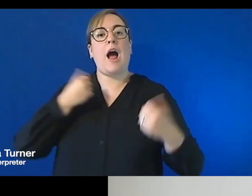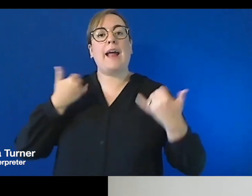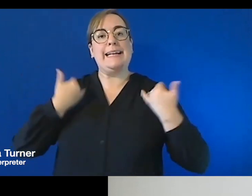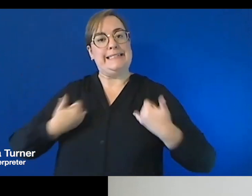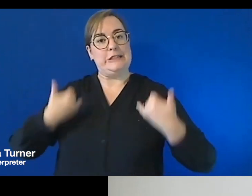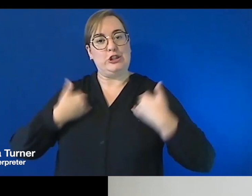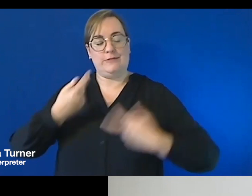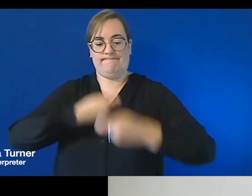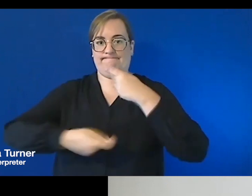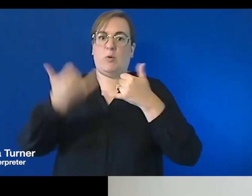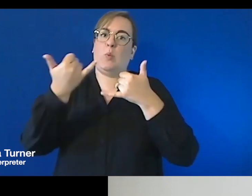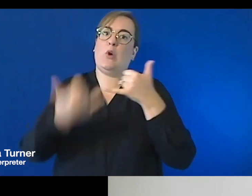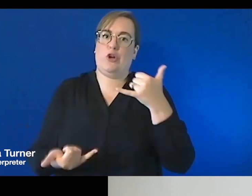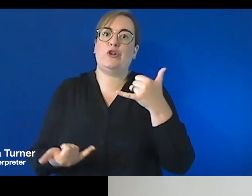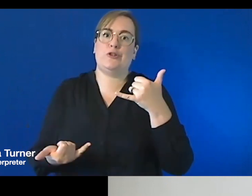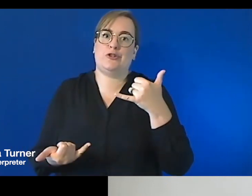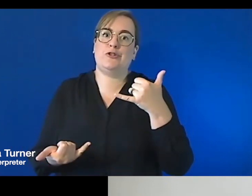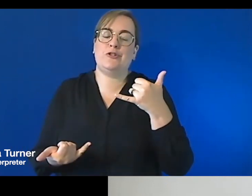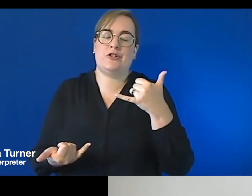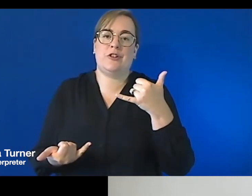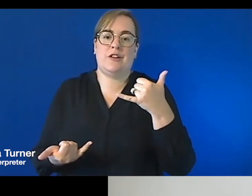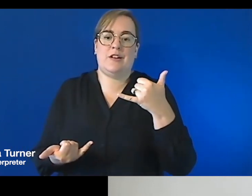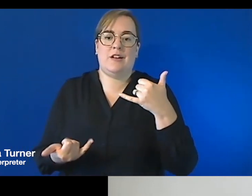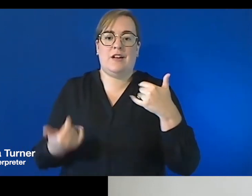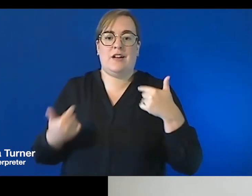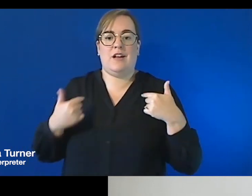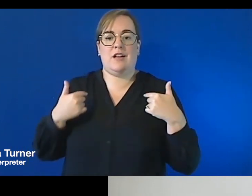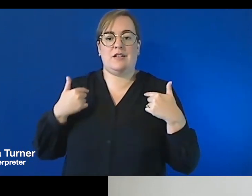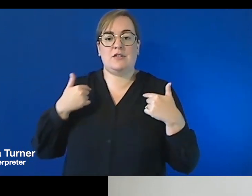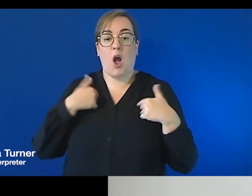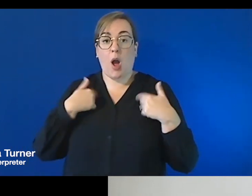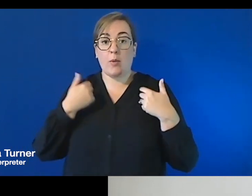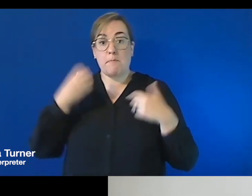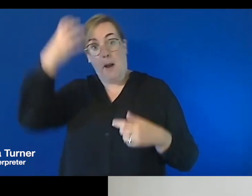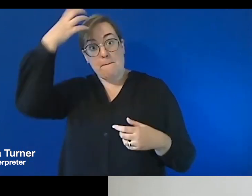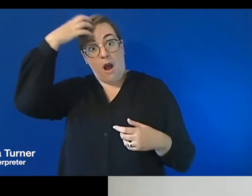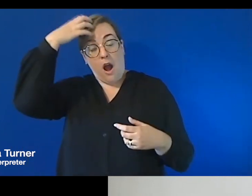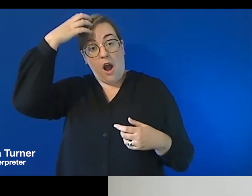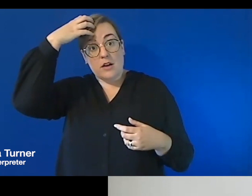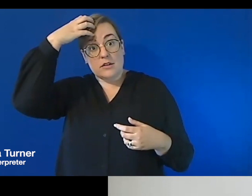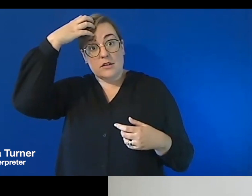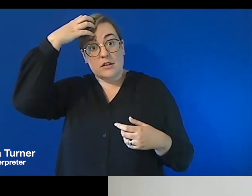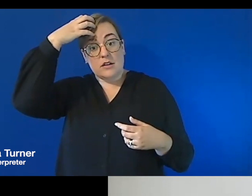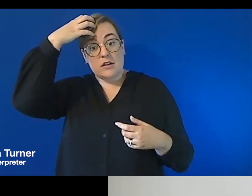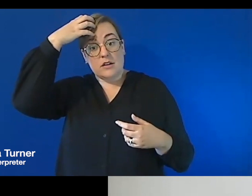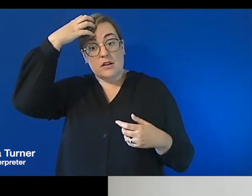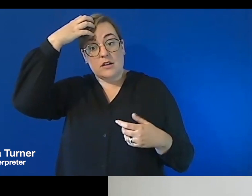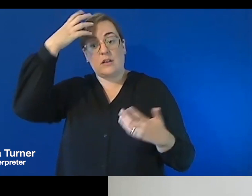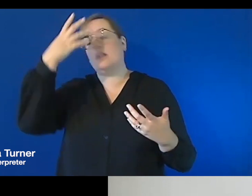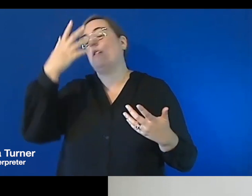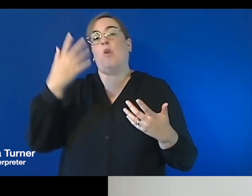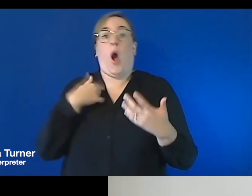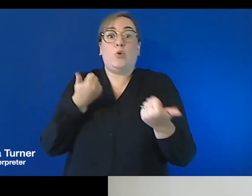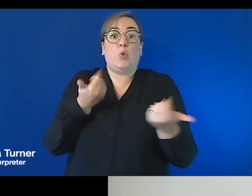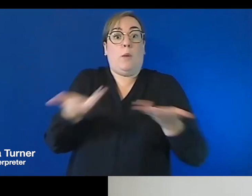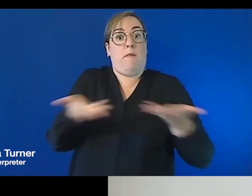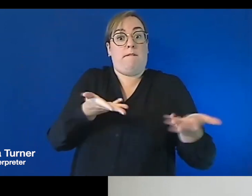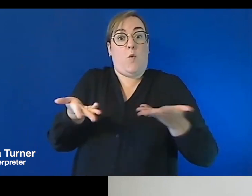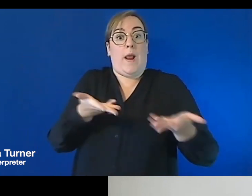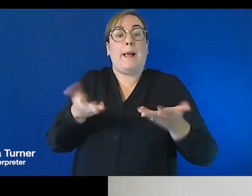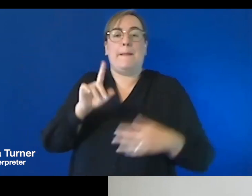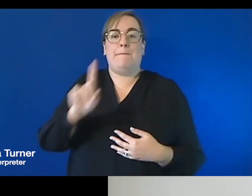I would say good performing in terms of my, let's say, conditions. So I always dream to become a